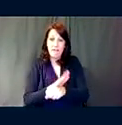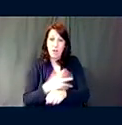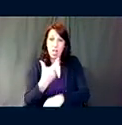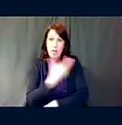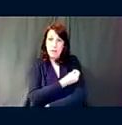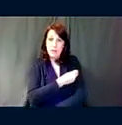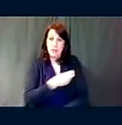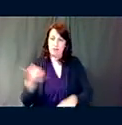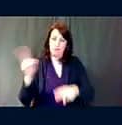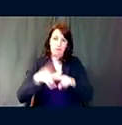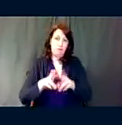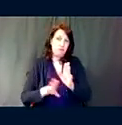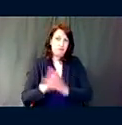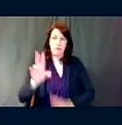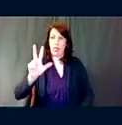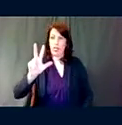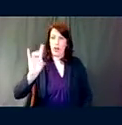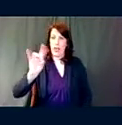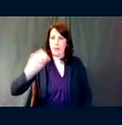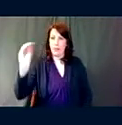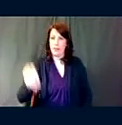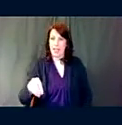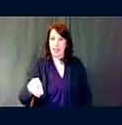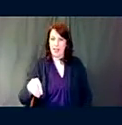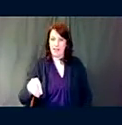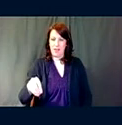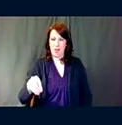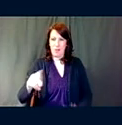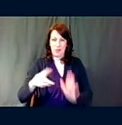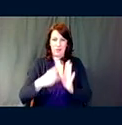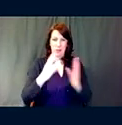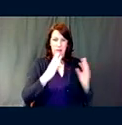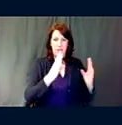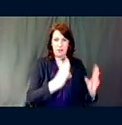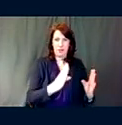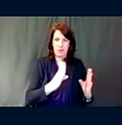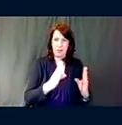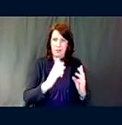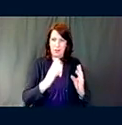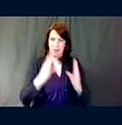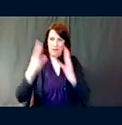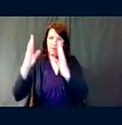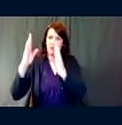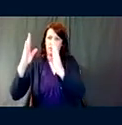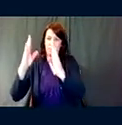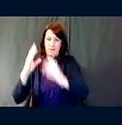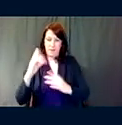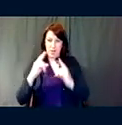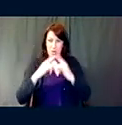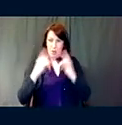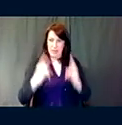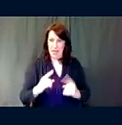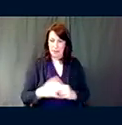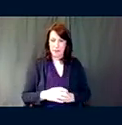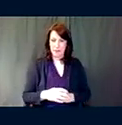INCENTIVES, FULL IMMUNIZATION RATE WAS NOW 38%. SO ANOTHER ALMOST DOUBLING OVER JUST DOING THE CAMP.